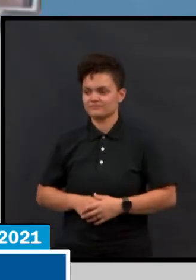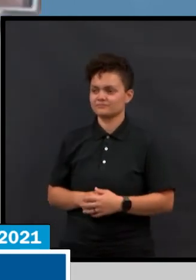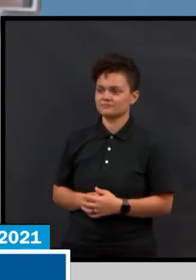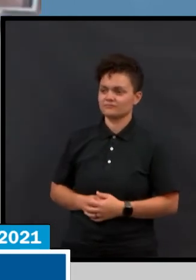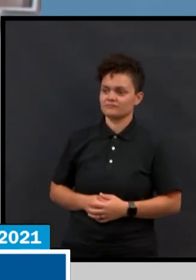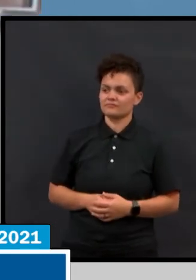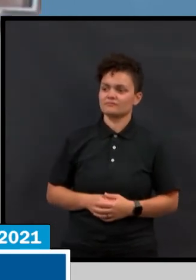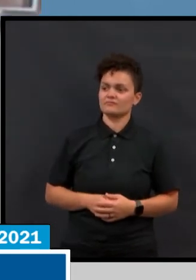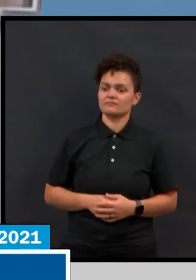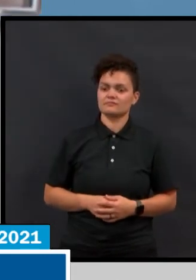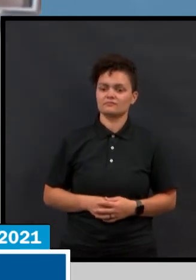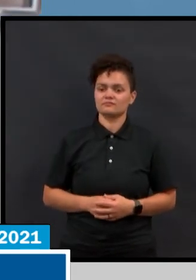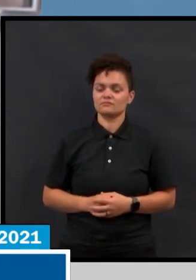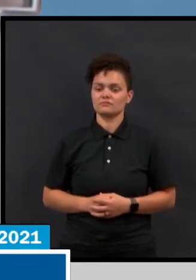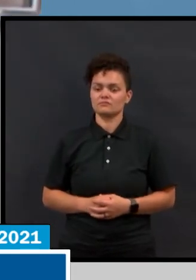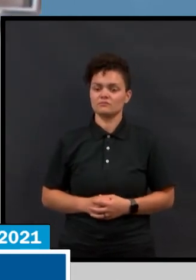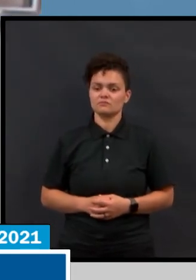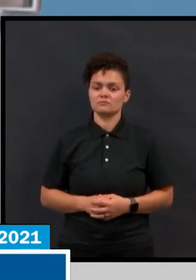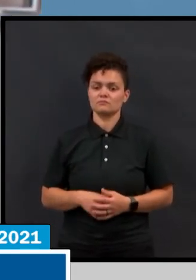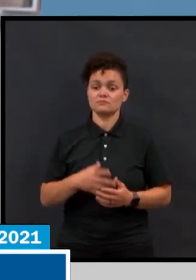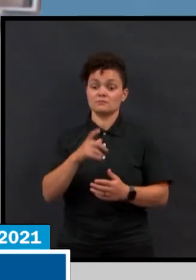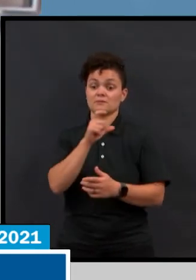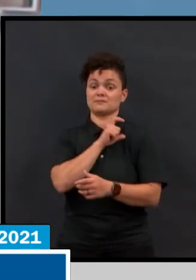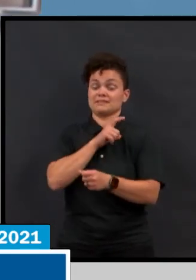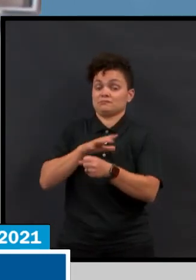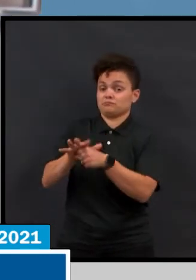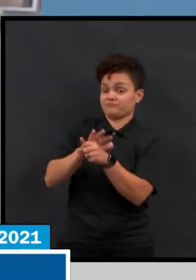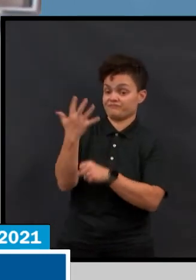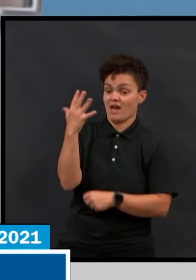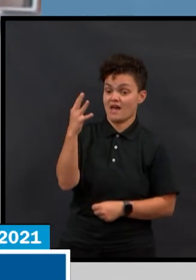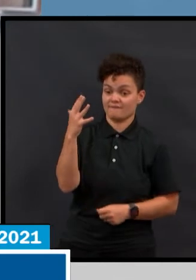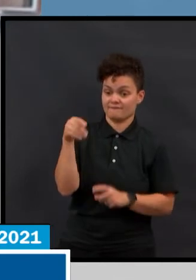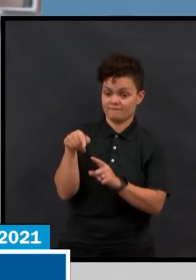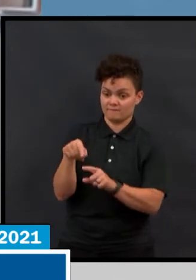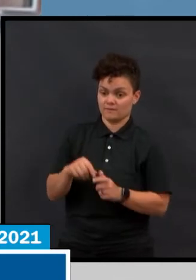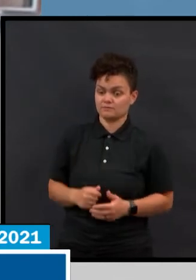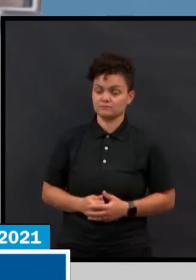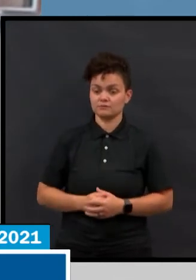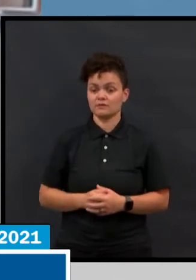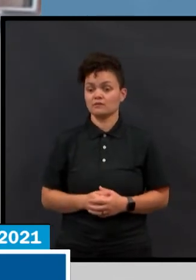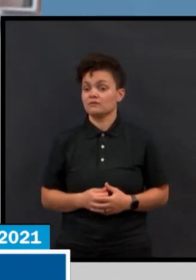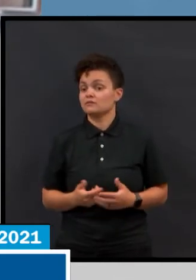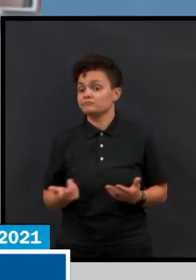um police district 5 actually encompasses a pretty large portion of councilman herndon's district